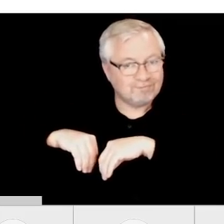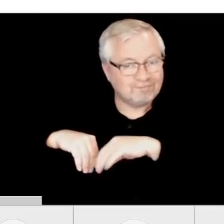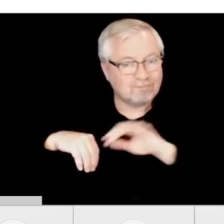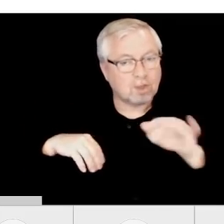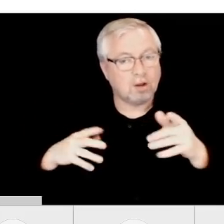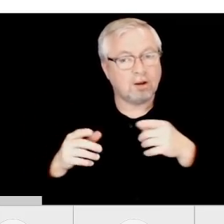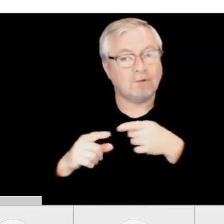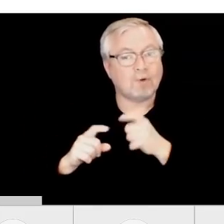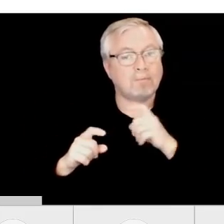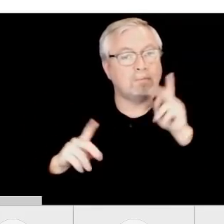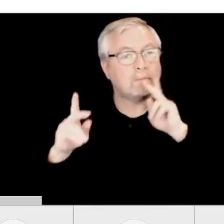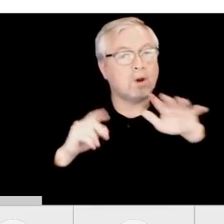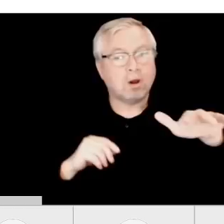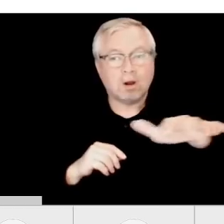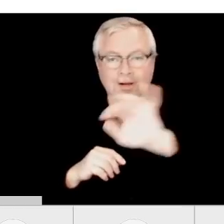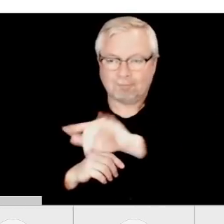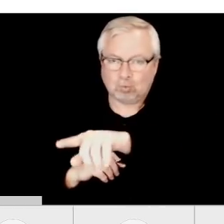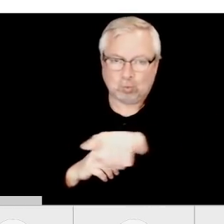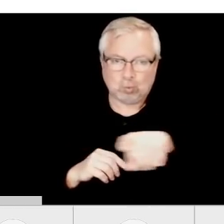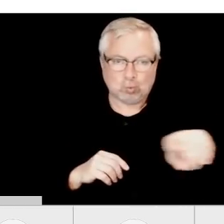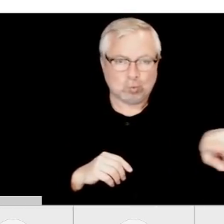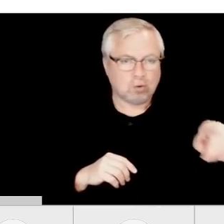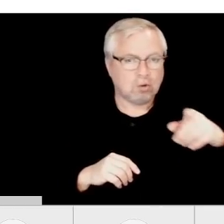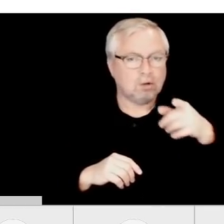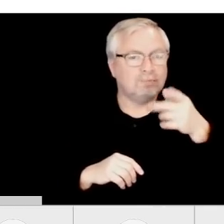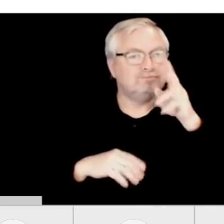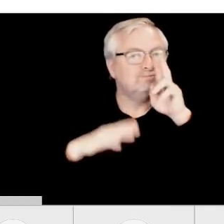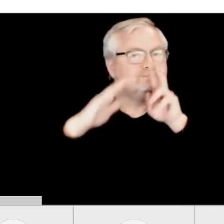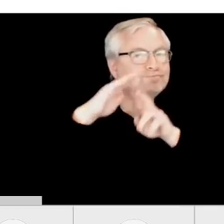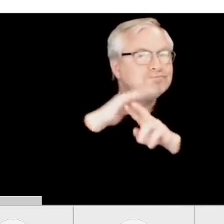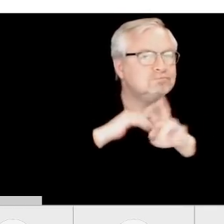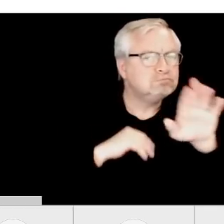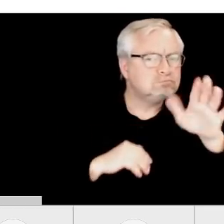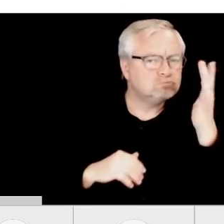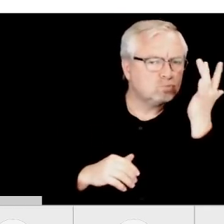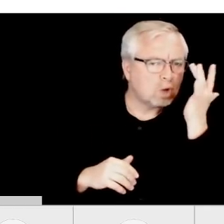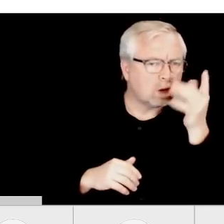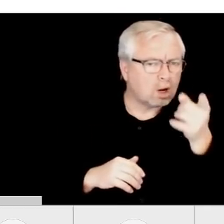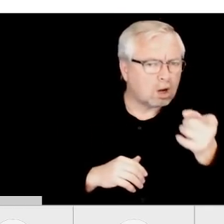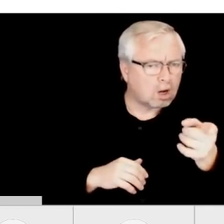I'm anticipating the question why did we choose these two scenarios to model these two scenarios.